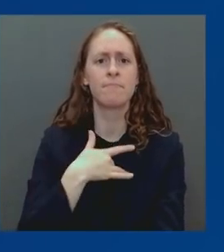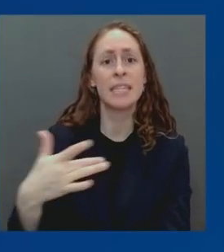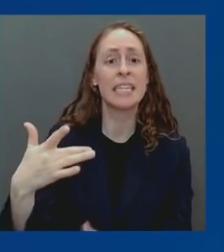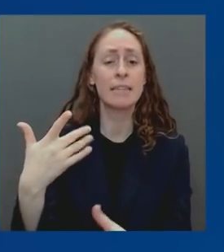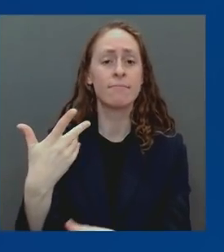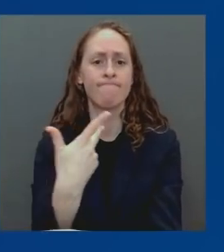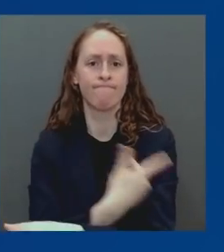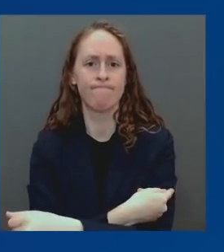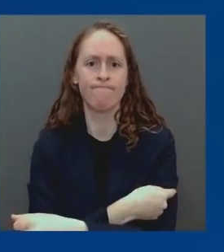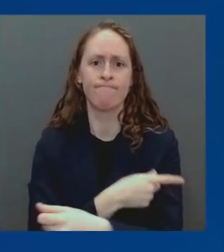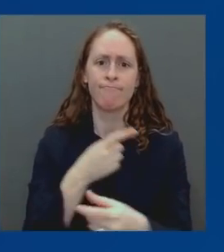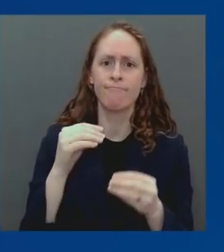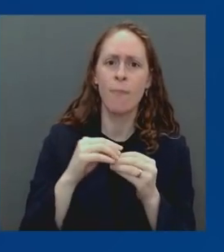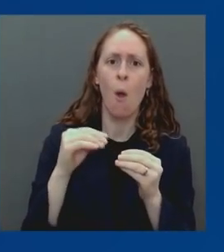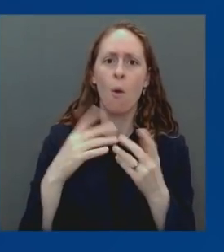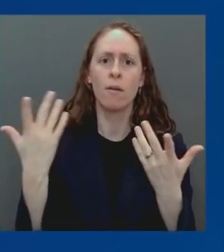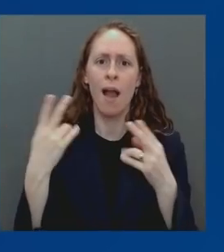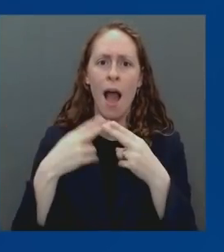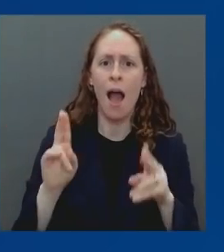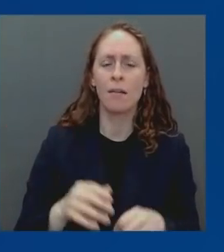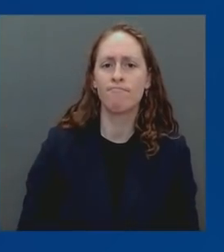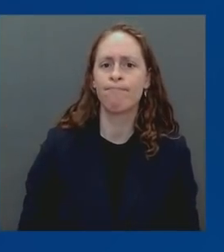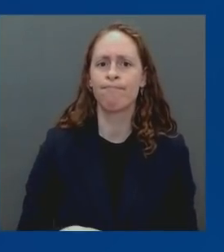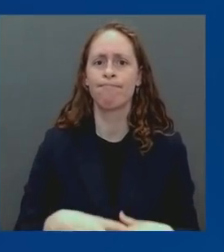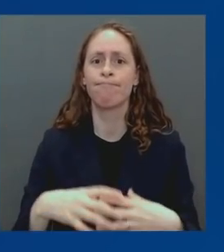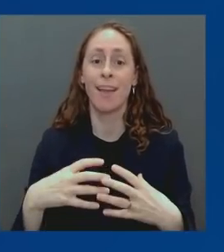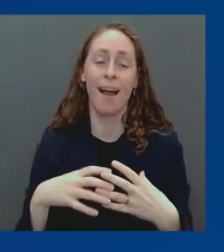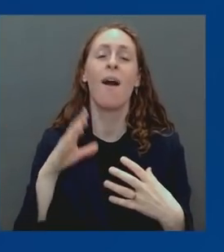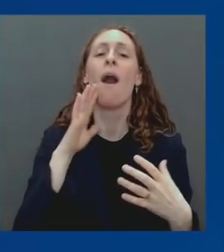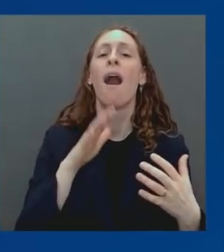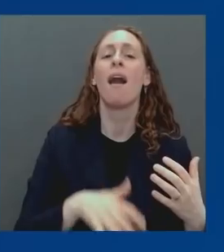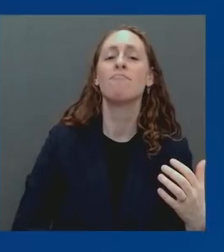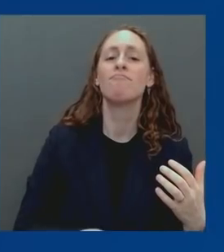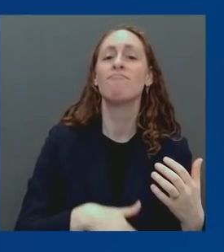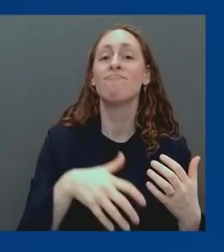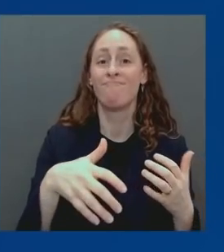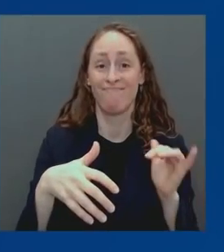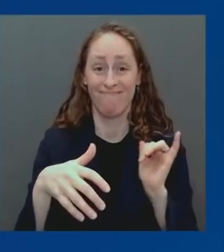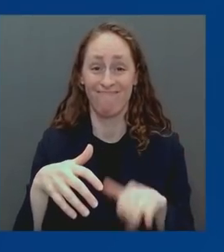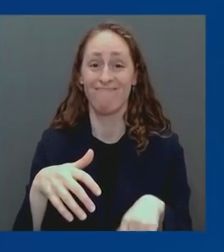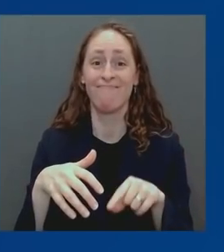The reproductive potential does not appear to be affected by vaccination